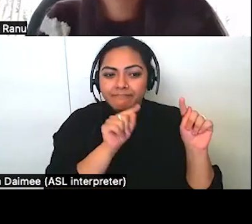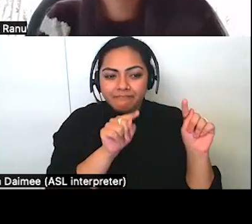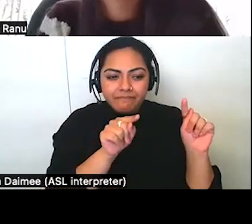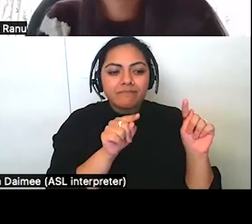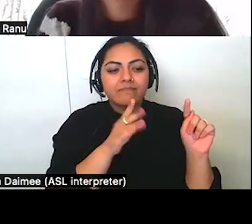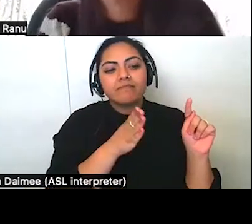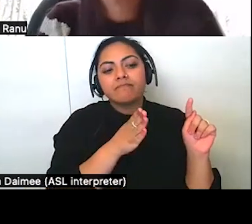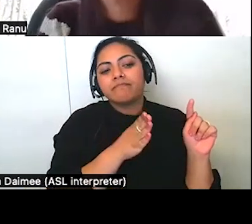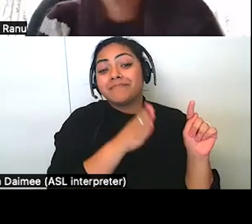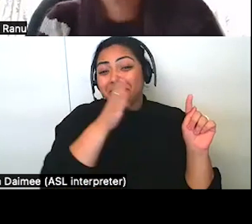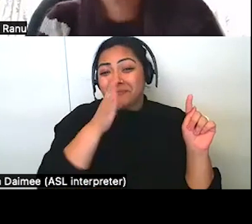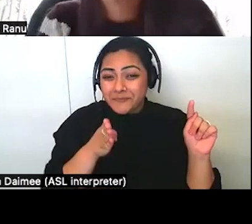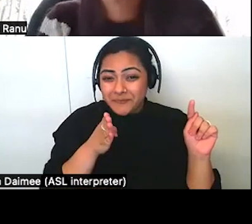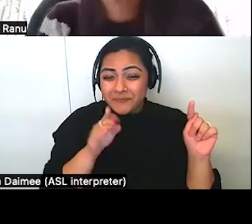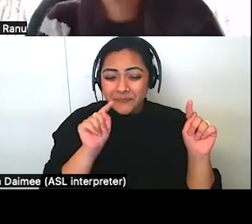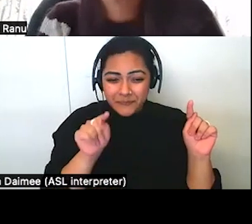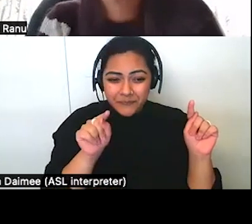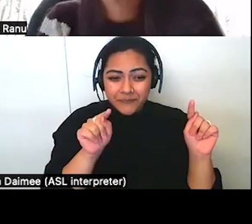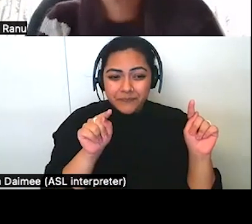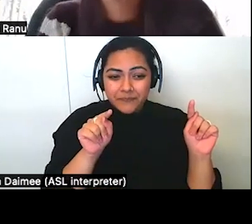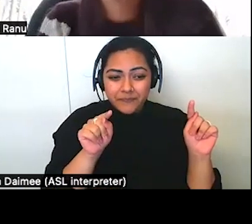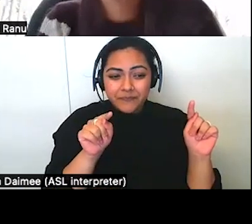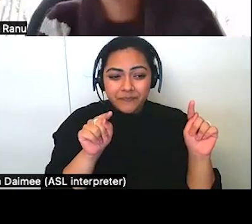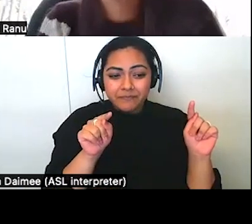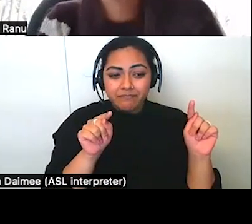"The Haunting of Hill House," and "A Visit" both by Shirley Jackson,